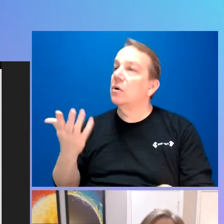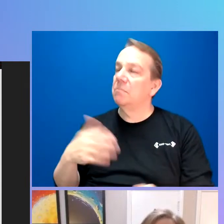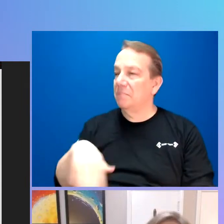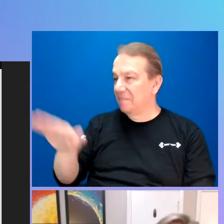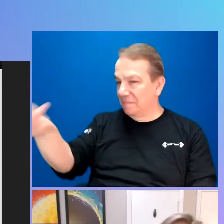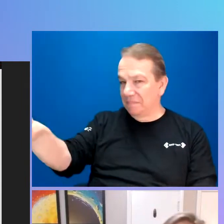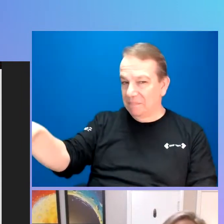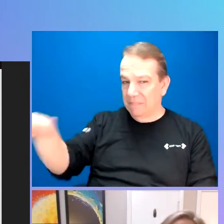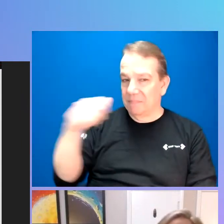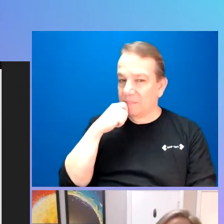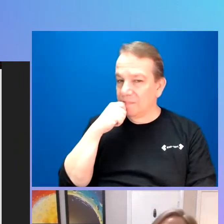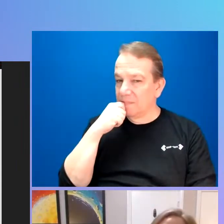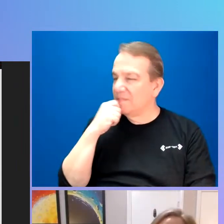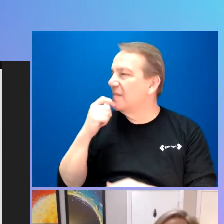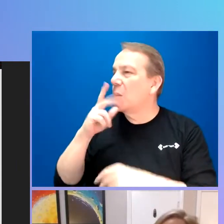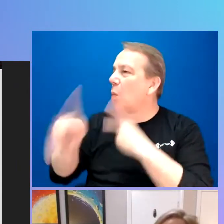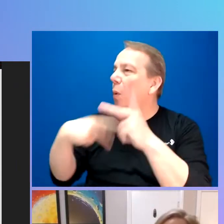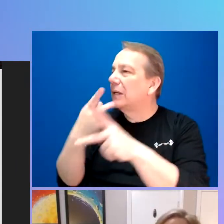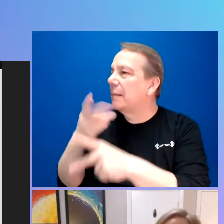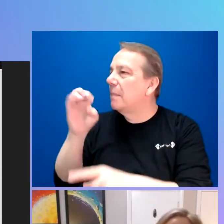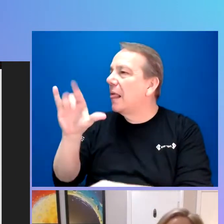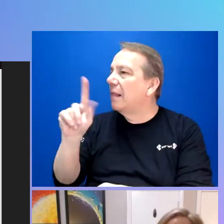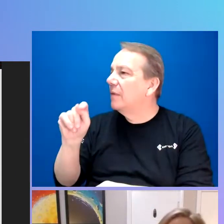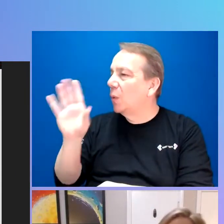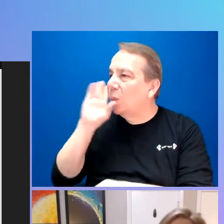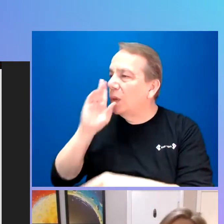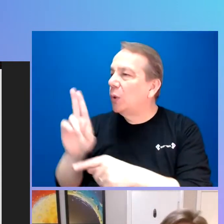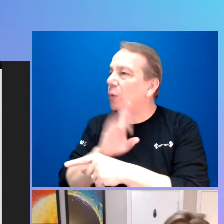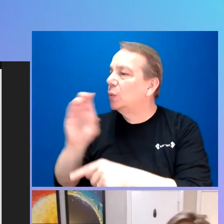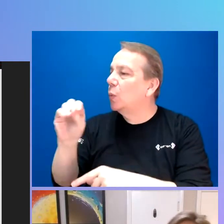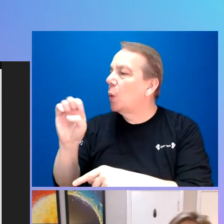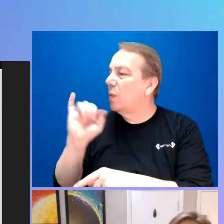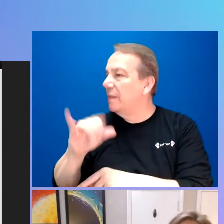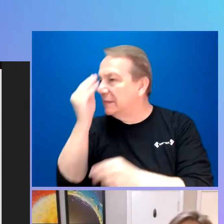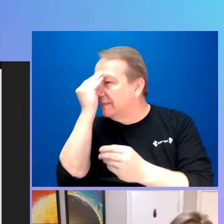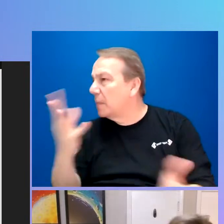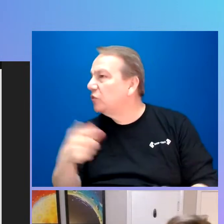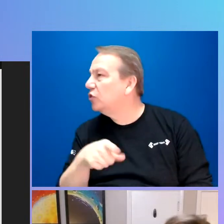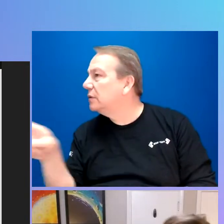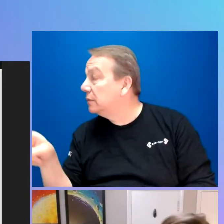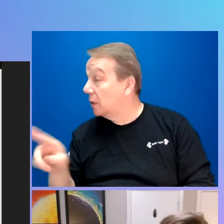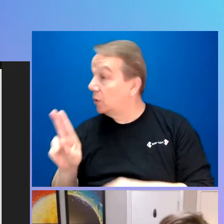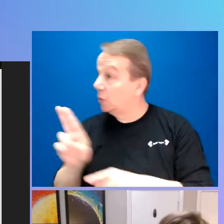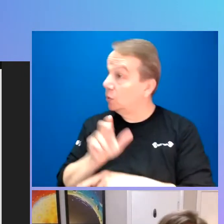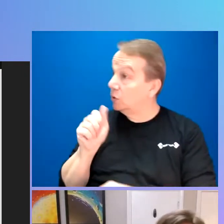what type of element would you use to code this? How would you